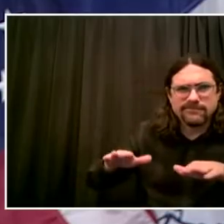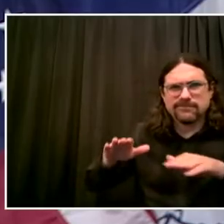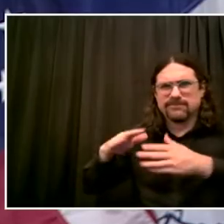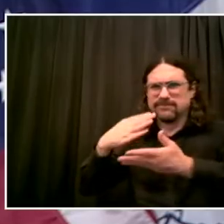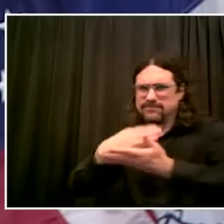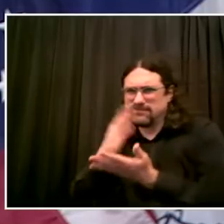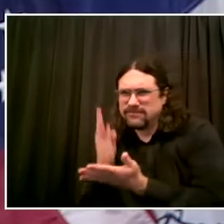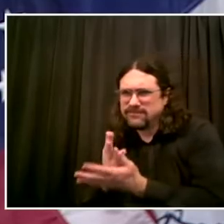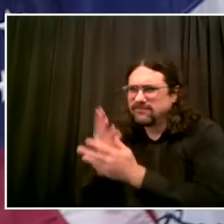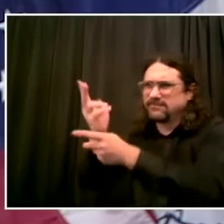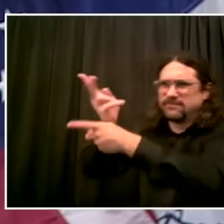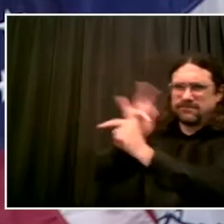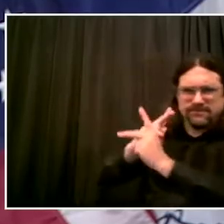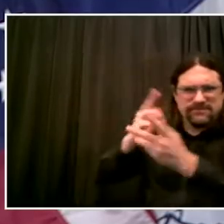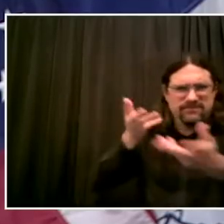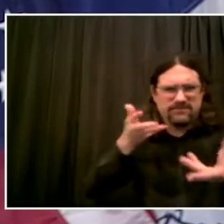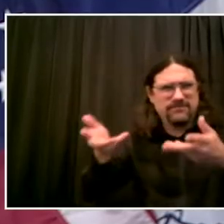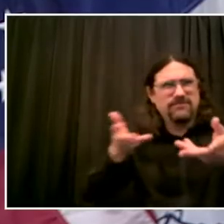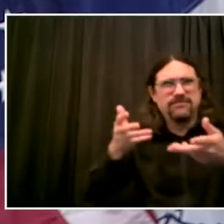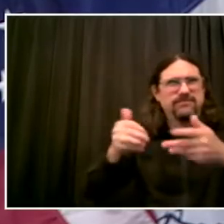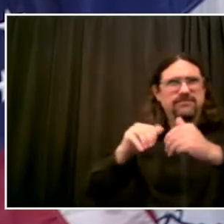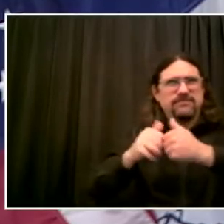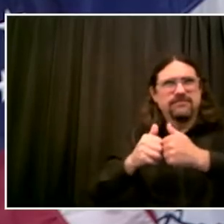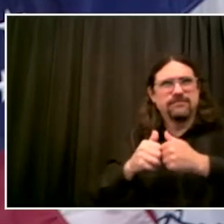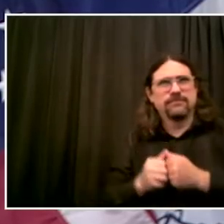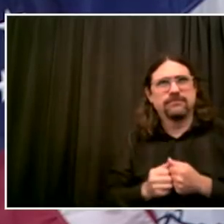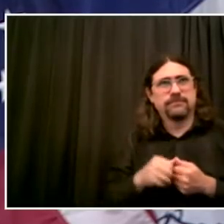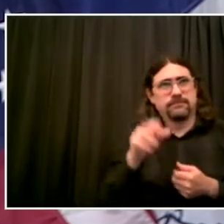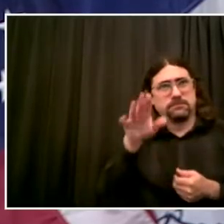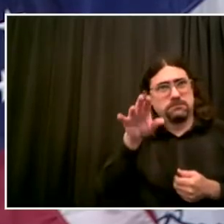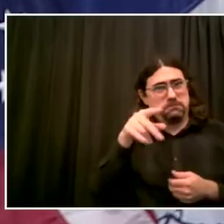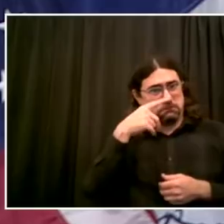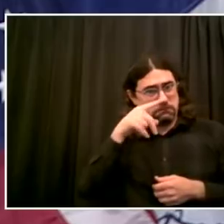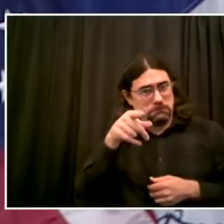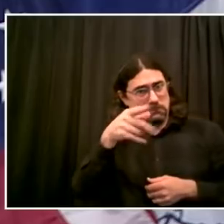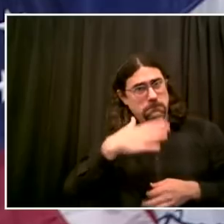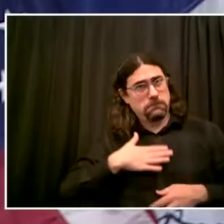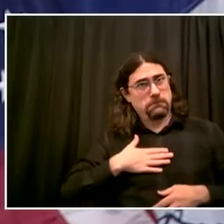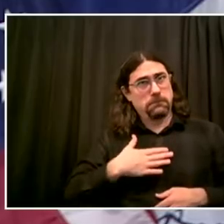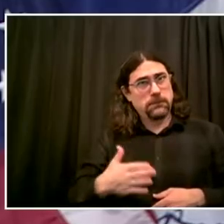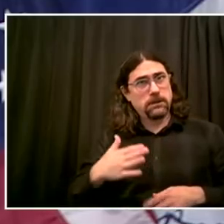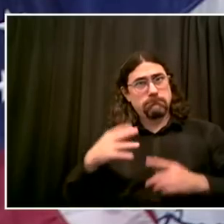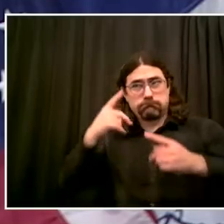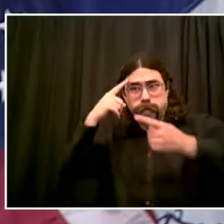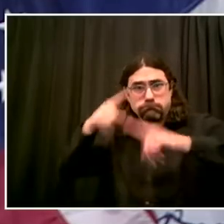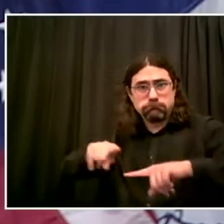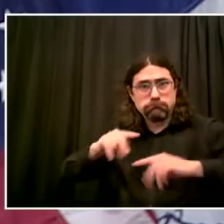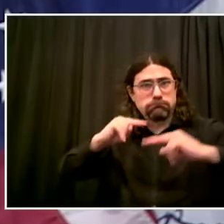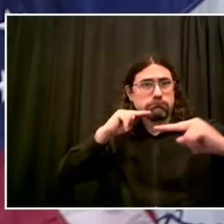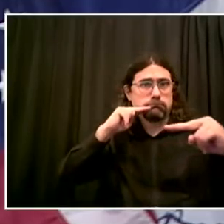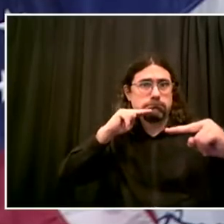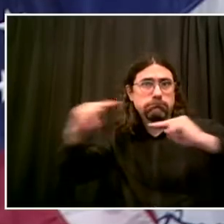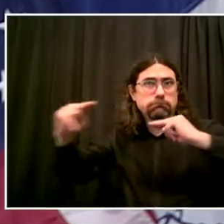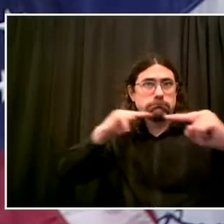WHAT COULD YOU Y SAAT THIS MOMENT THAT YOU WOULBED WILLING TO DO AS A COMPROMISE?